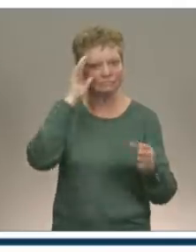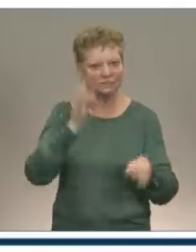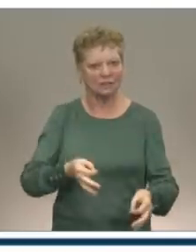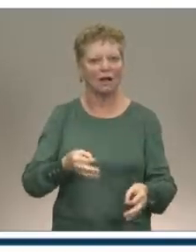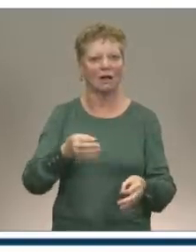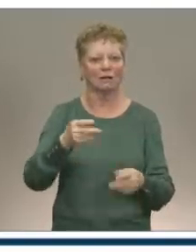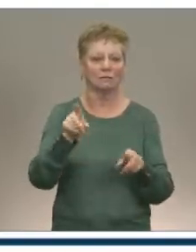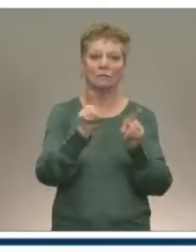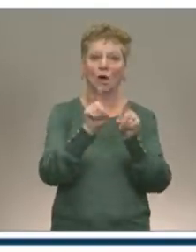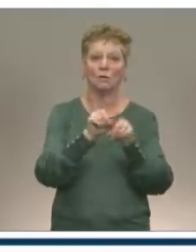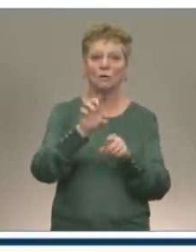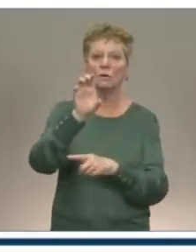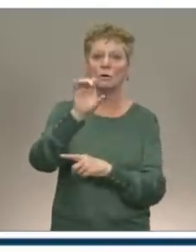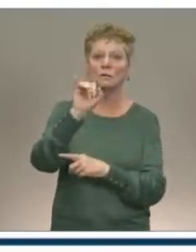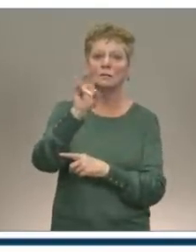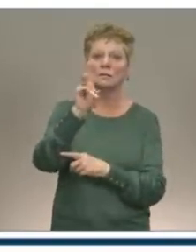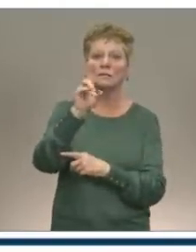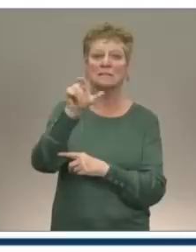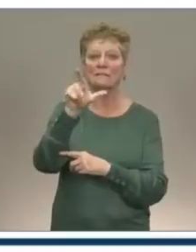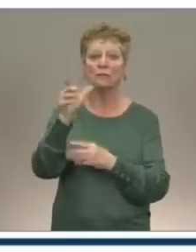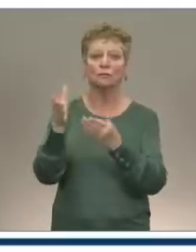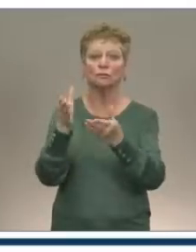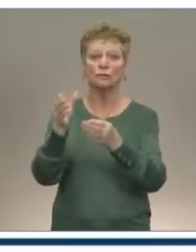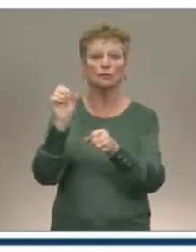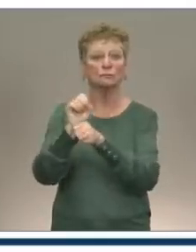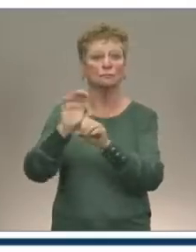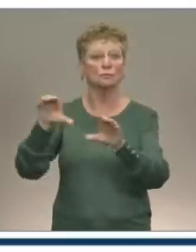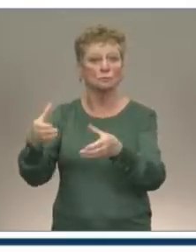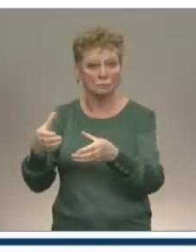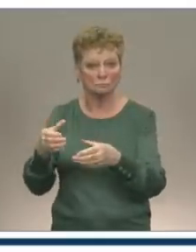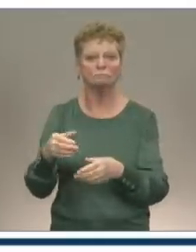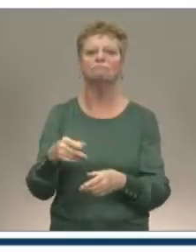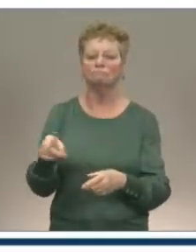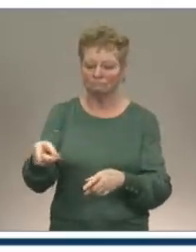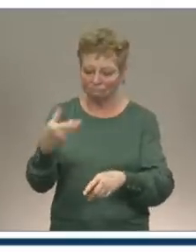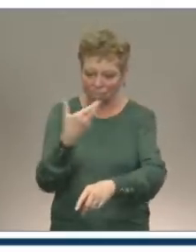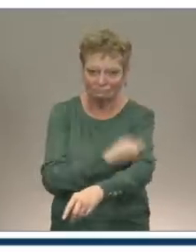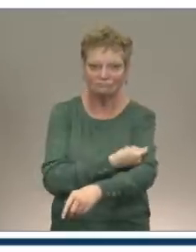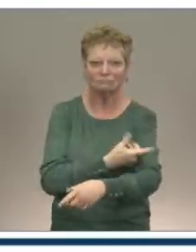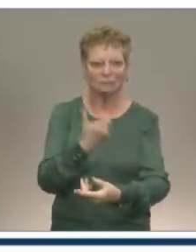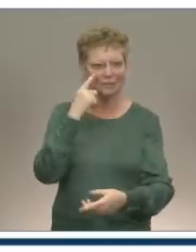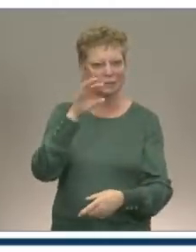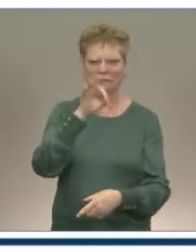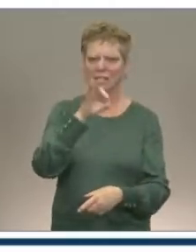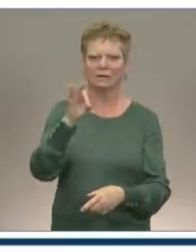up to and got vaccinated with also 99 of those who are responding uh having at least